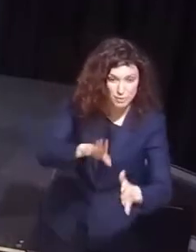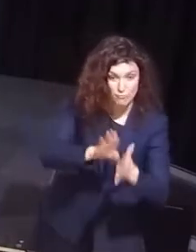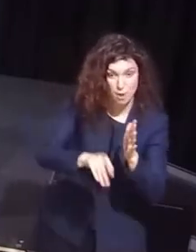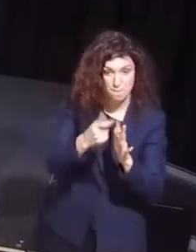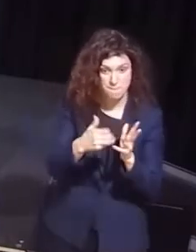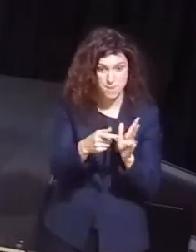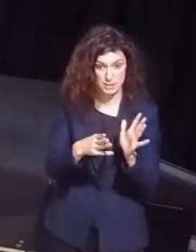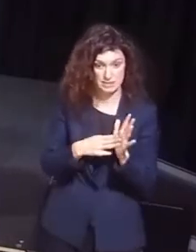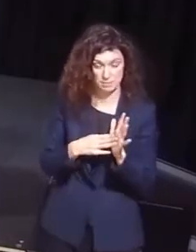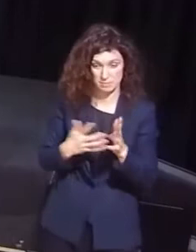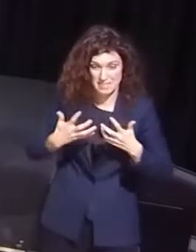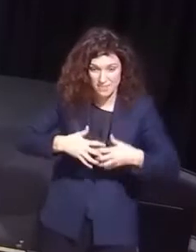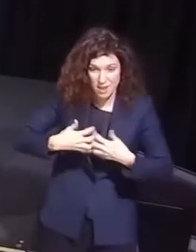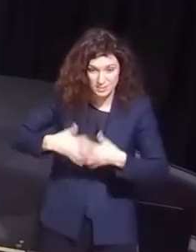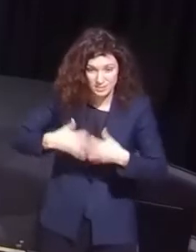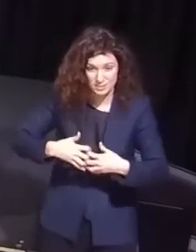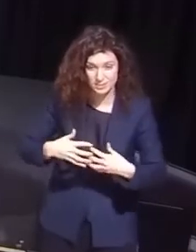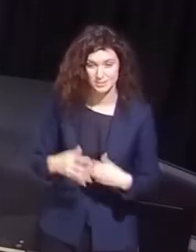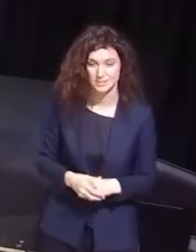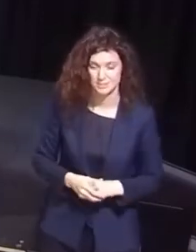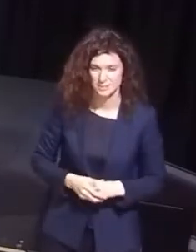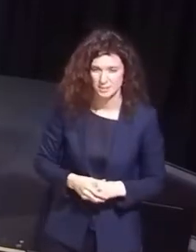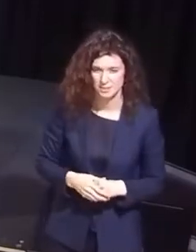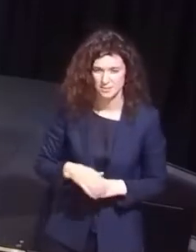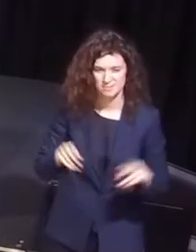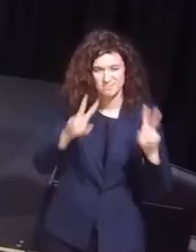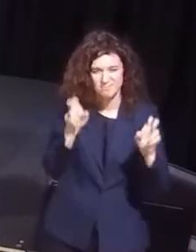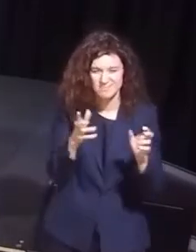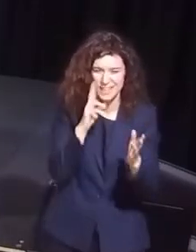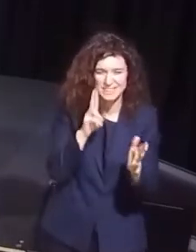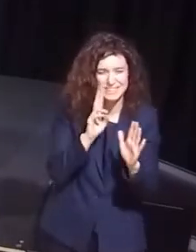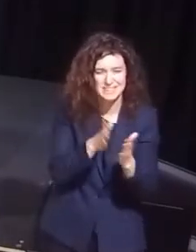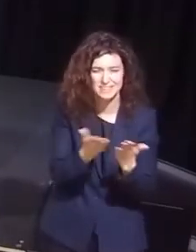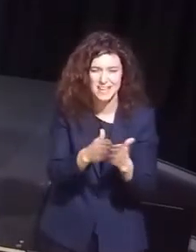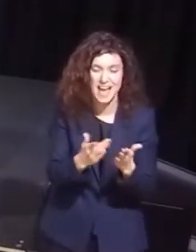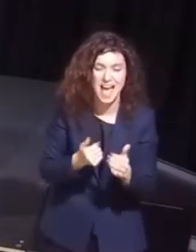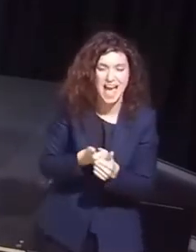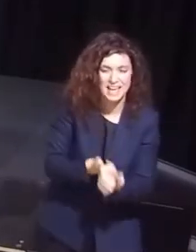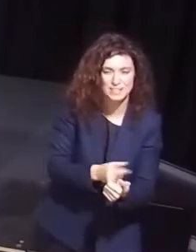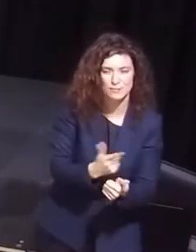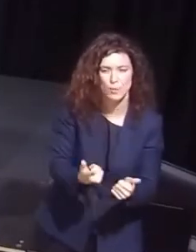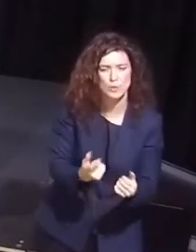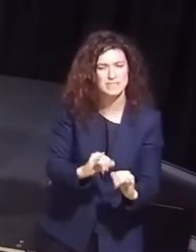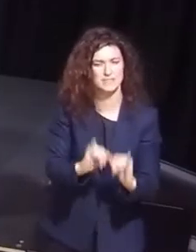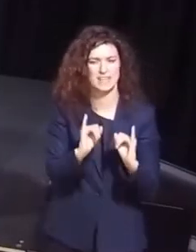As can be seen in the "Aids for the Severely Handicapped" by Keith Copeland. And this 1974 book